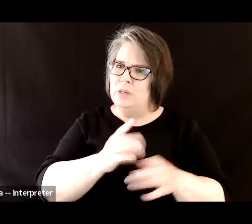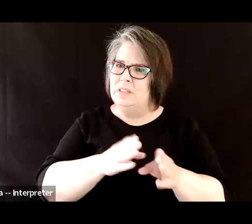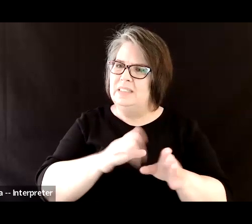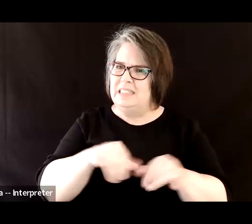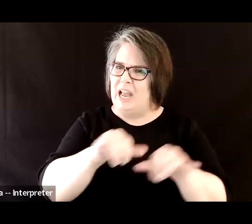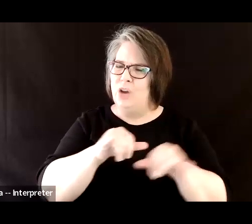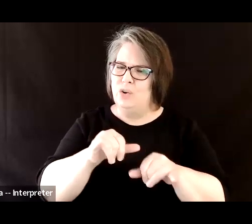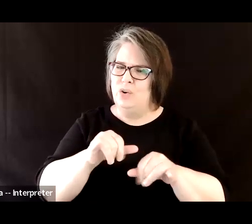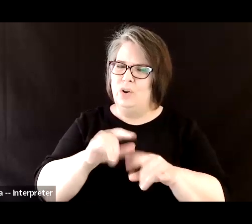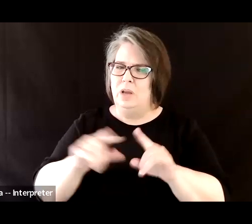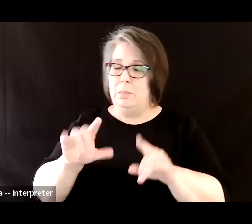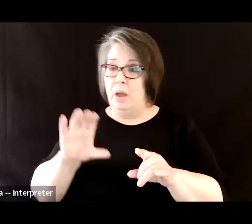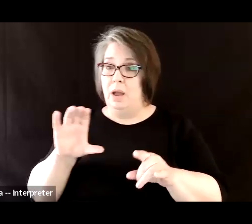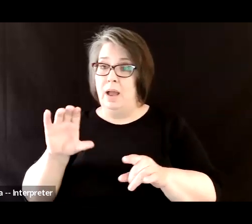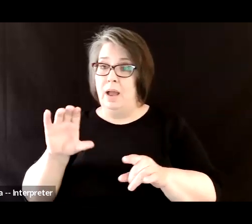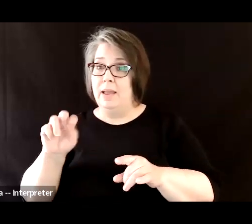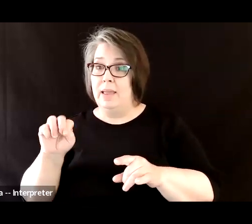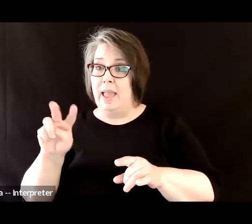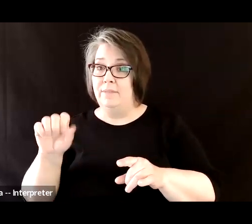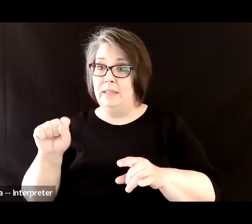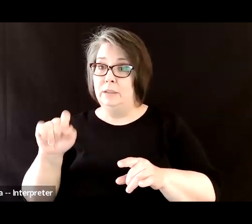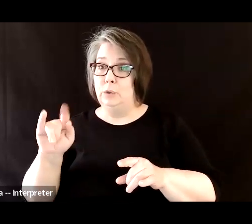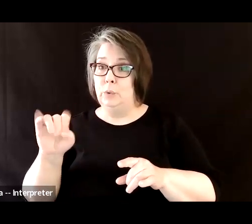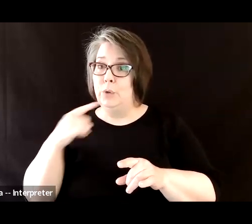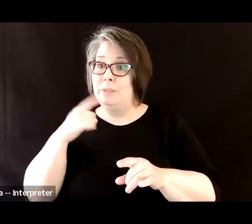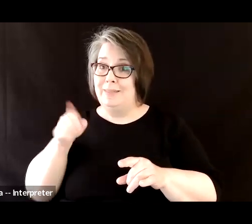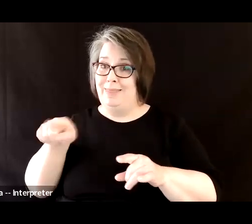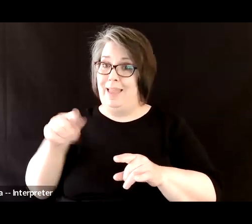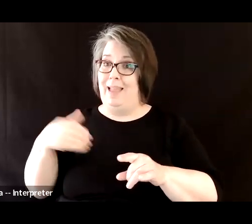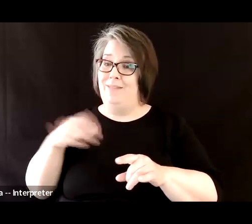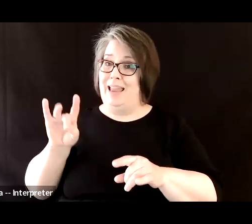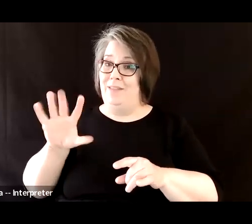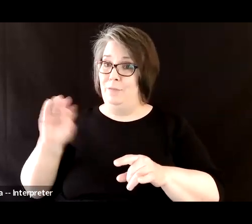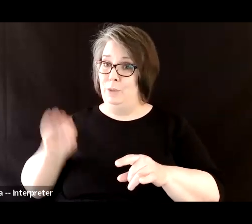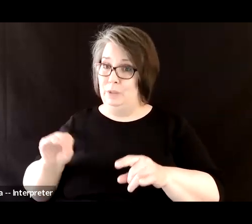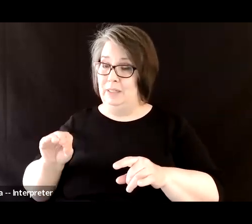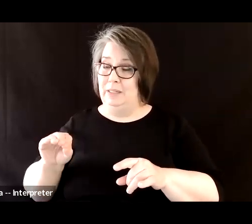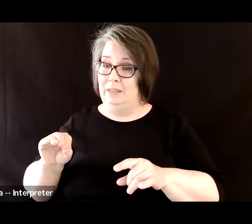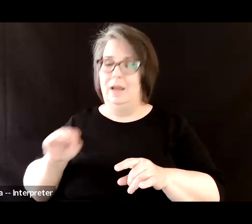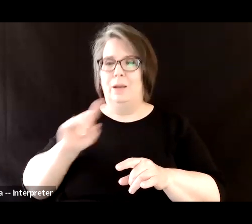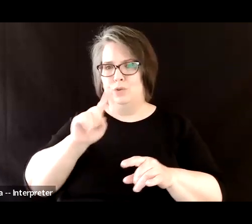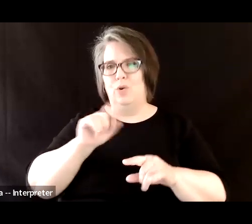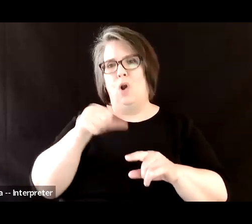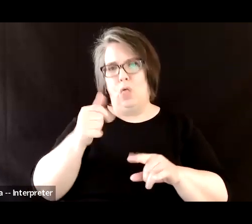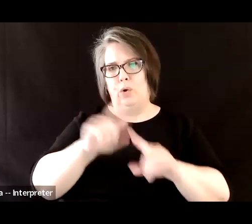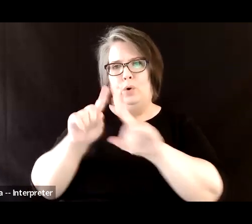The studio claims to have an 85% accuracy. Probably other tools claim different numbers.